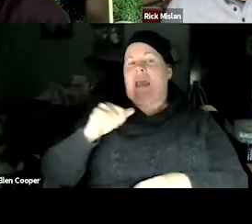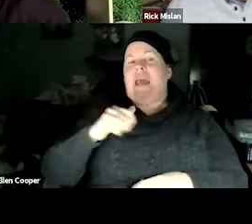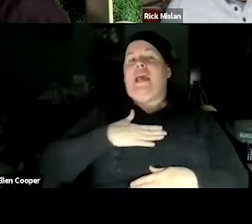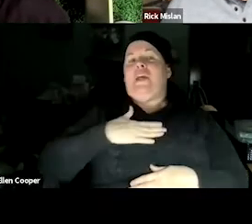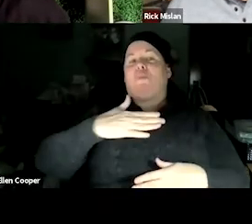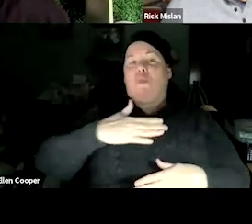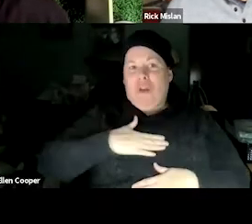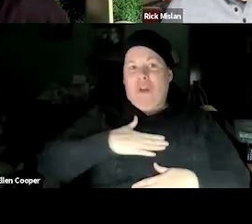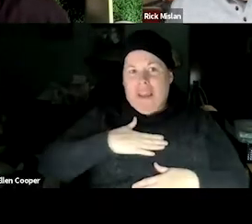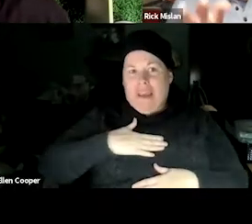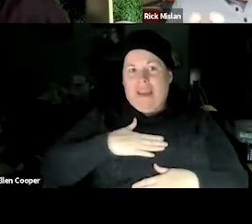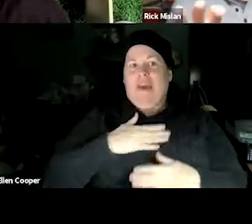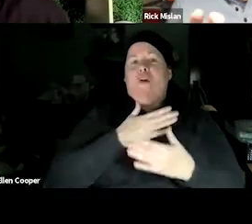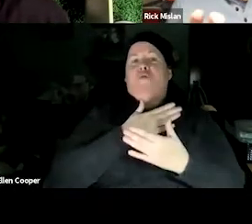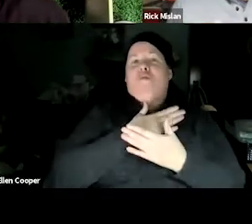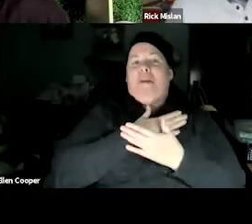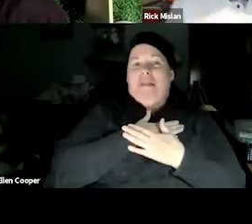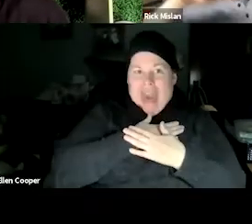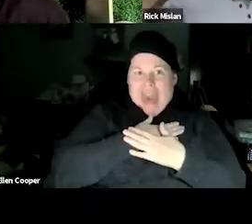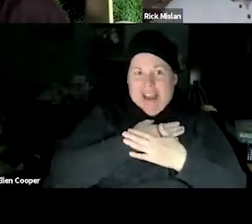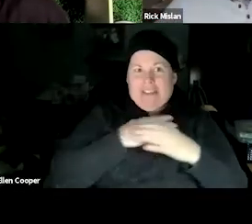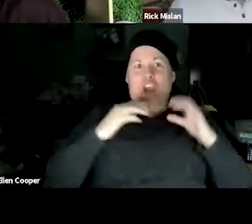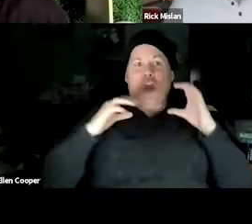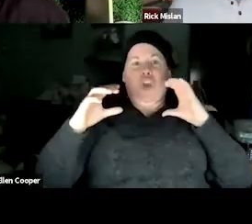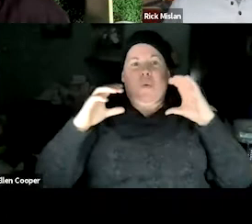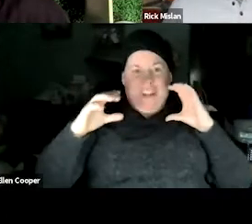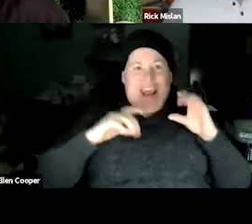Rick Mislan: And communicate and then do the doodle because